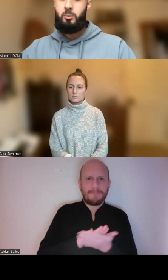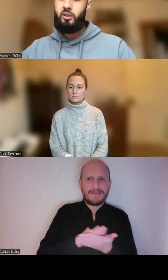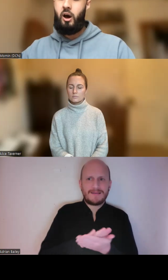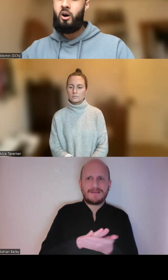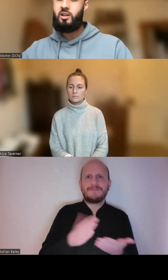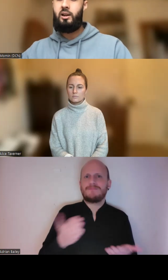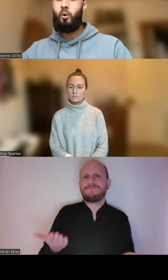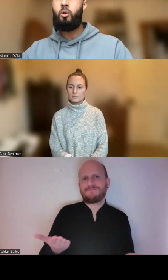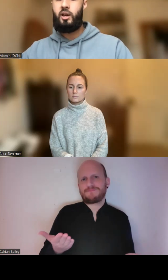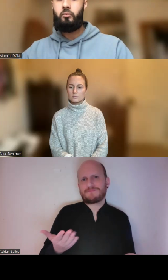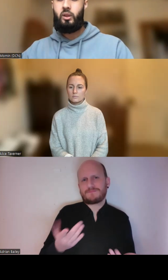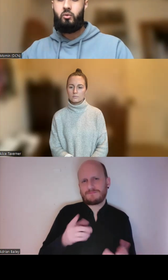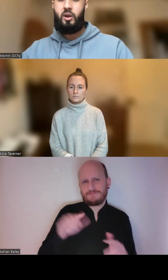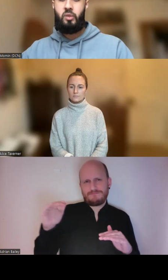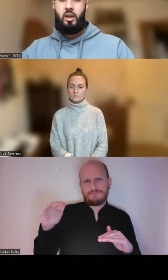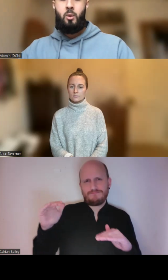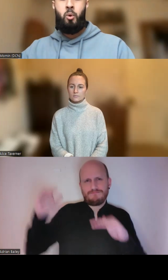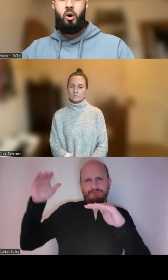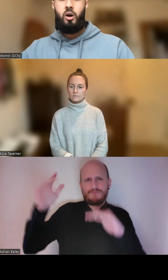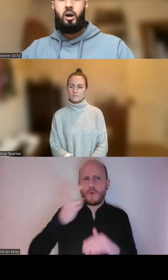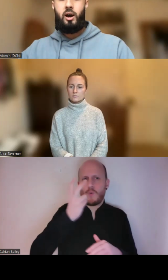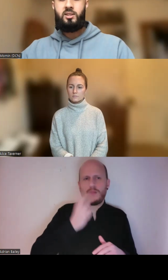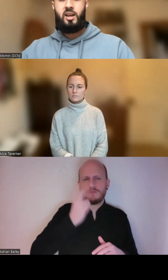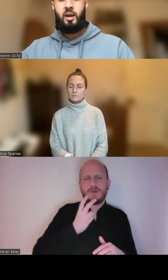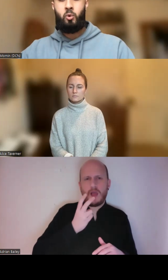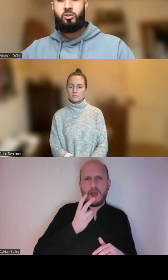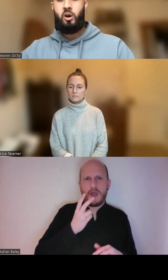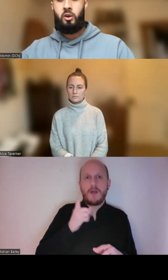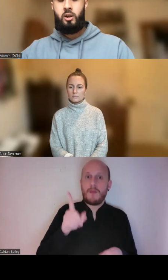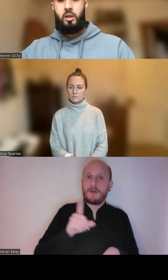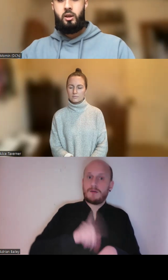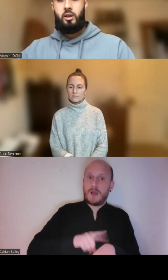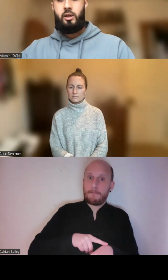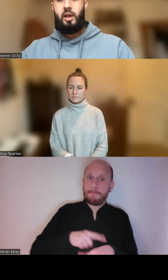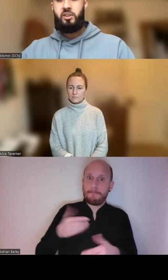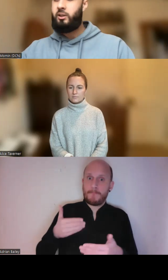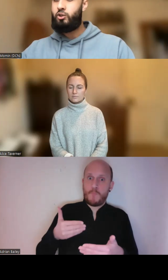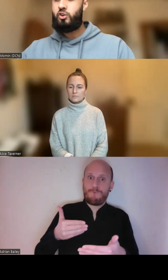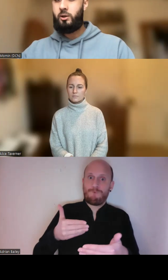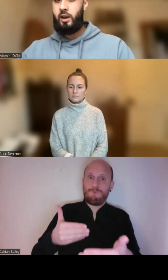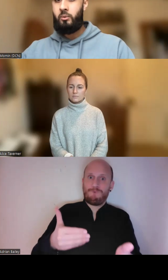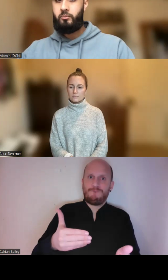people that are slightly older, but as time goes on, everything does trickle down.